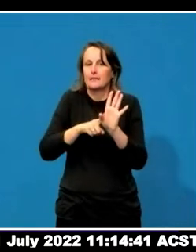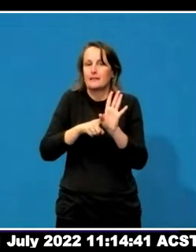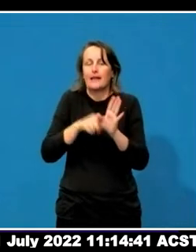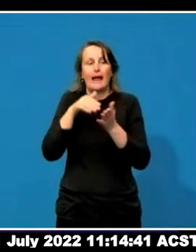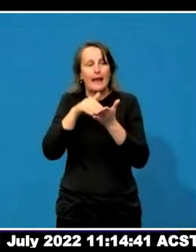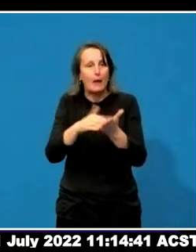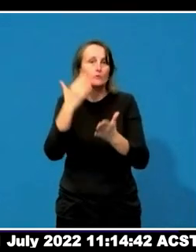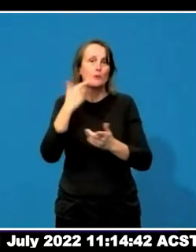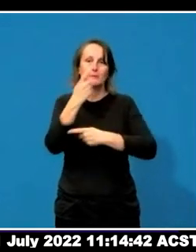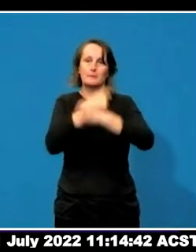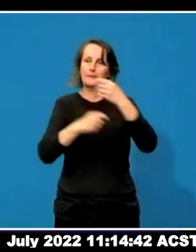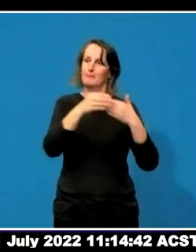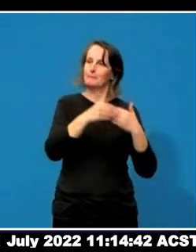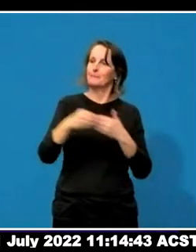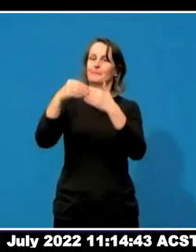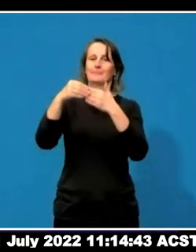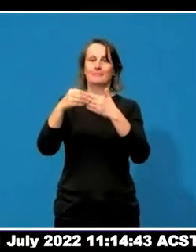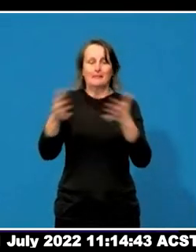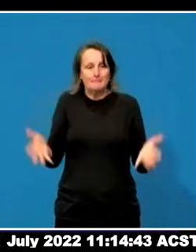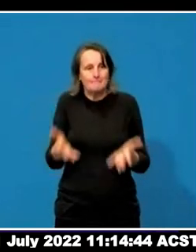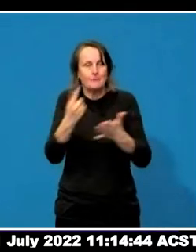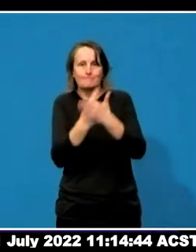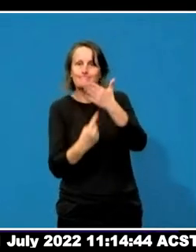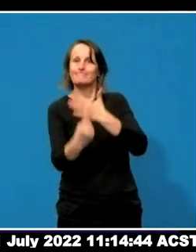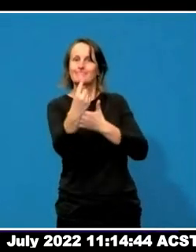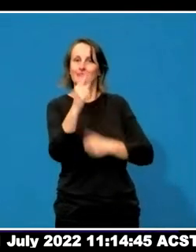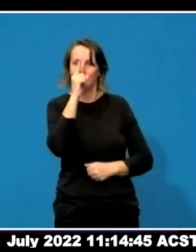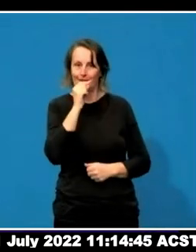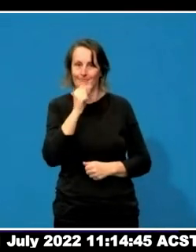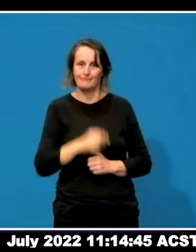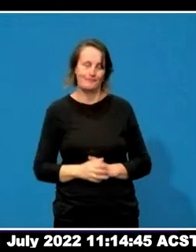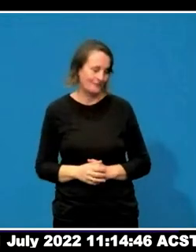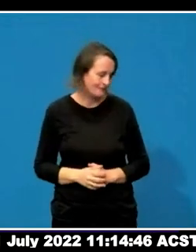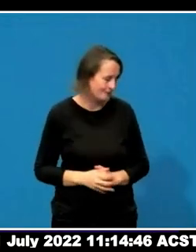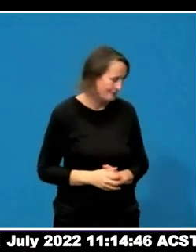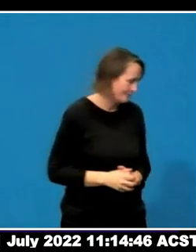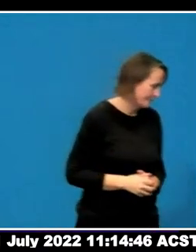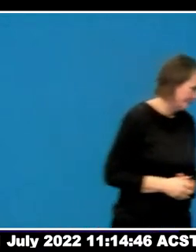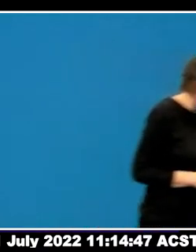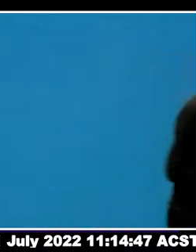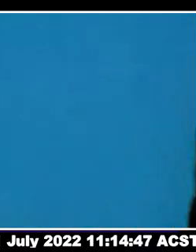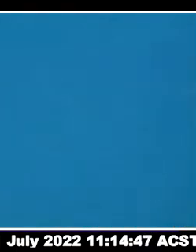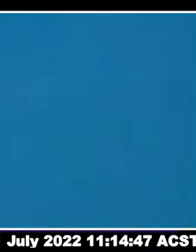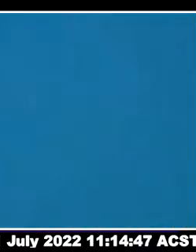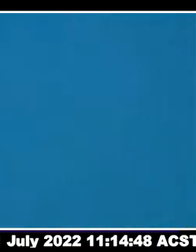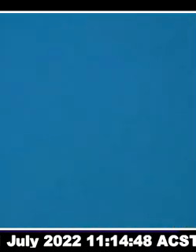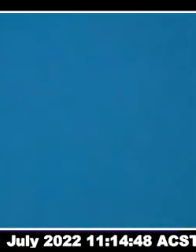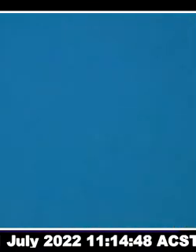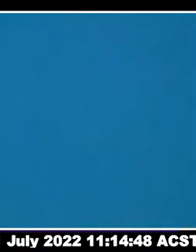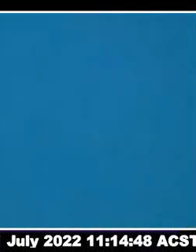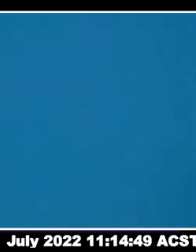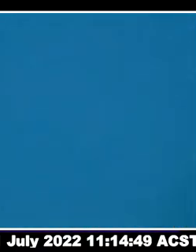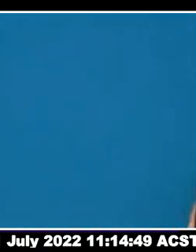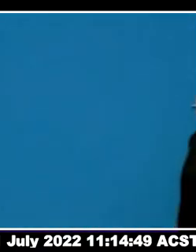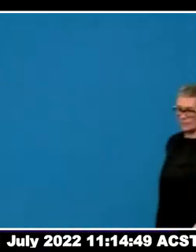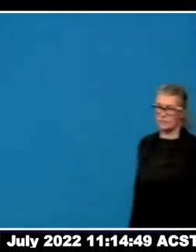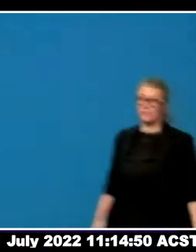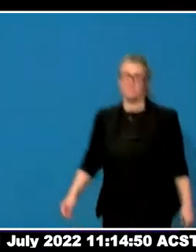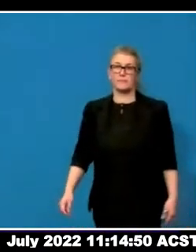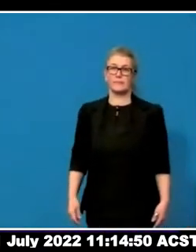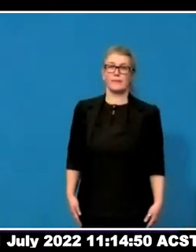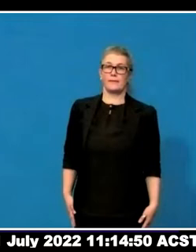independence. In June 2020 the Centre commissioned -